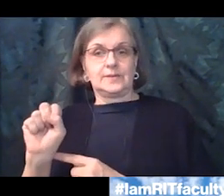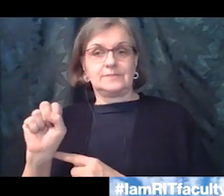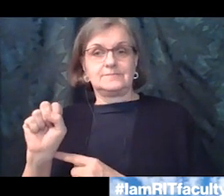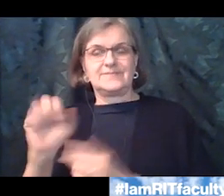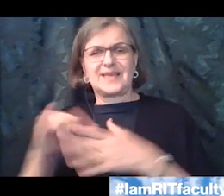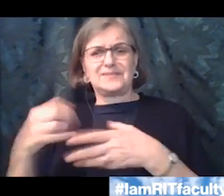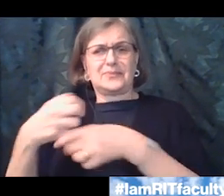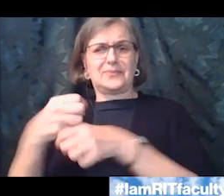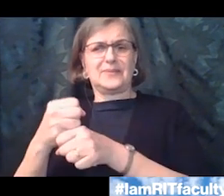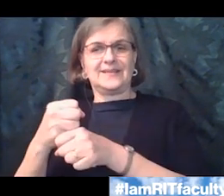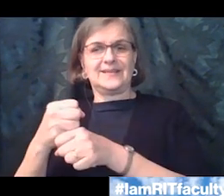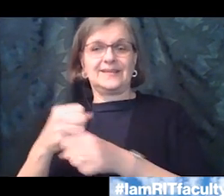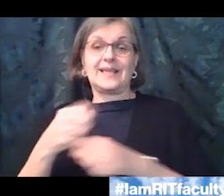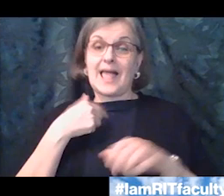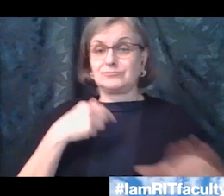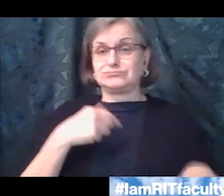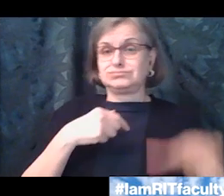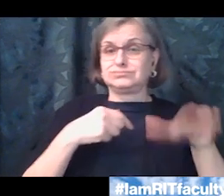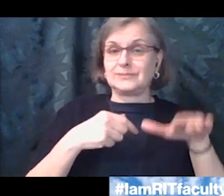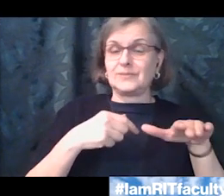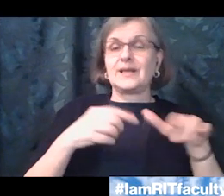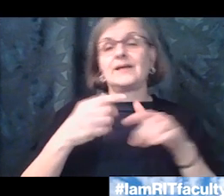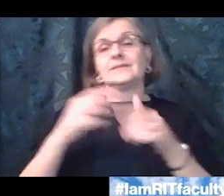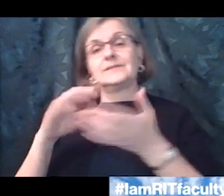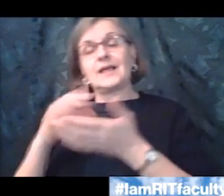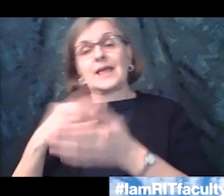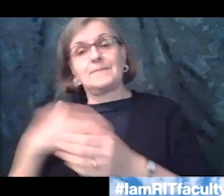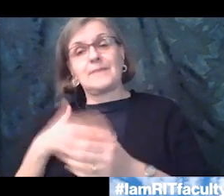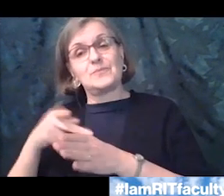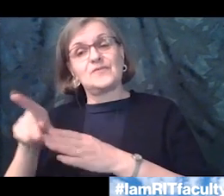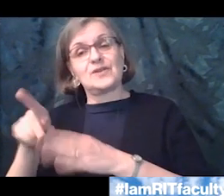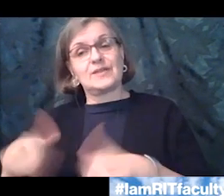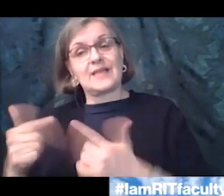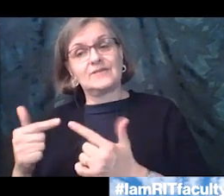from being a child to my professional life. Fantastic.